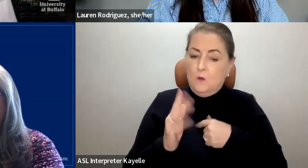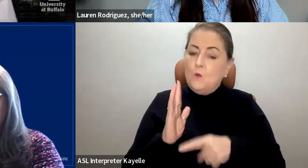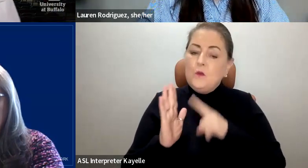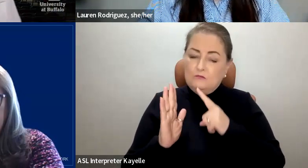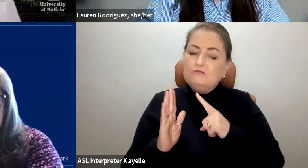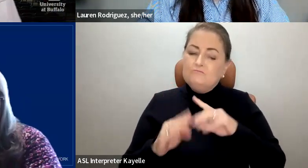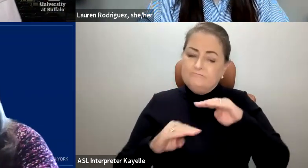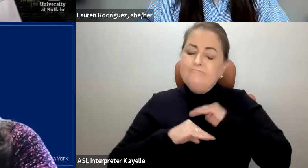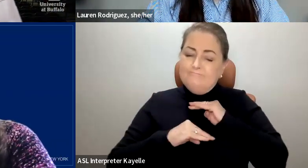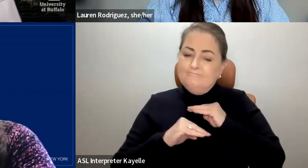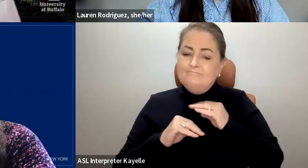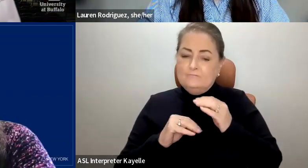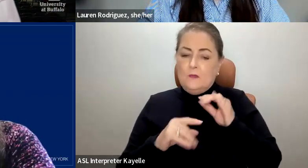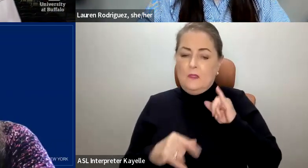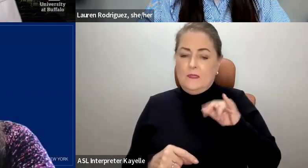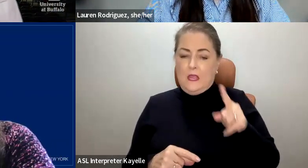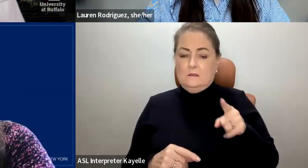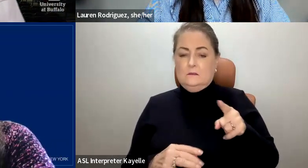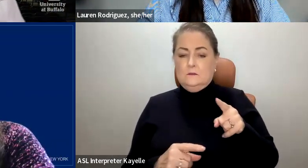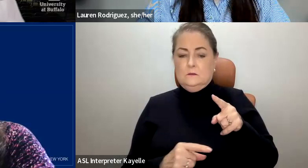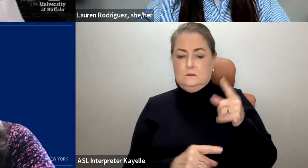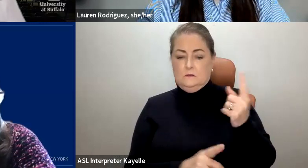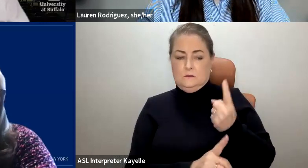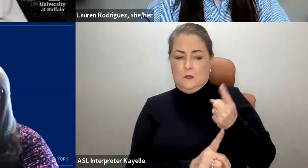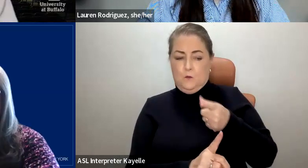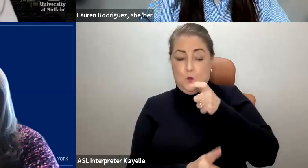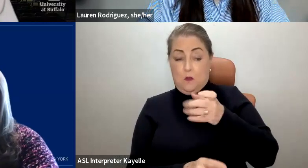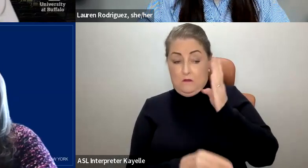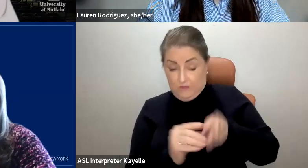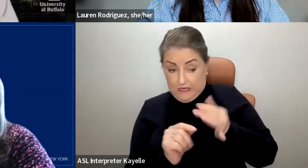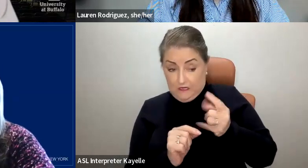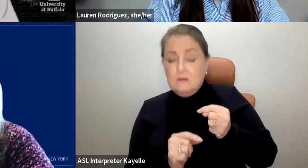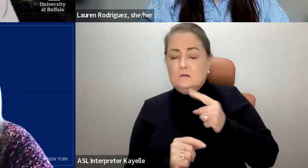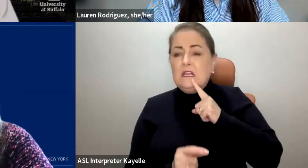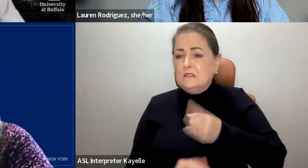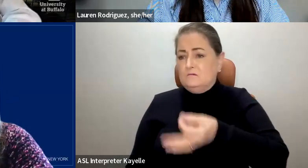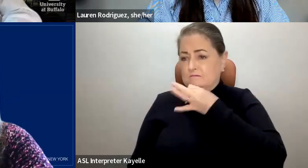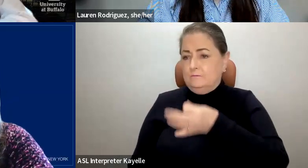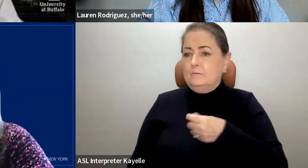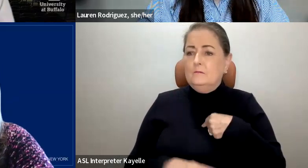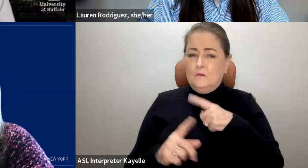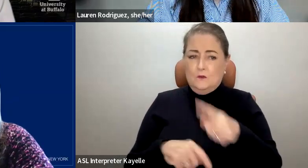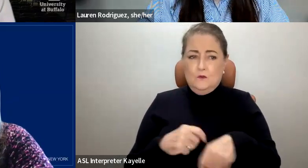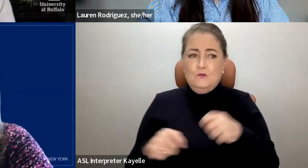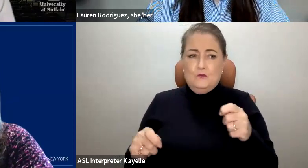completed this does know what are doing. So let me wrap this up real quick. I know we're running a little bit short on